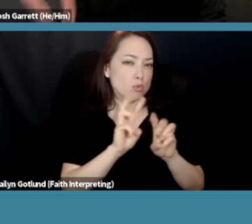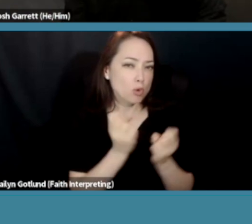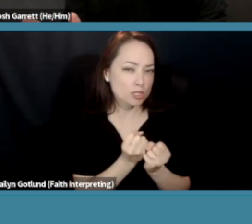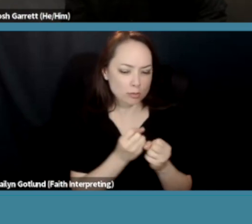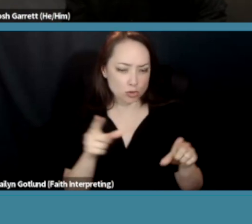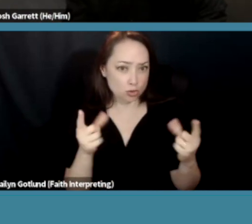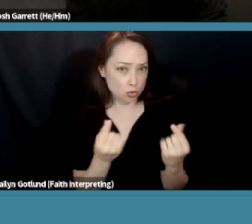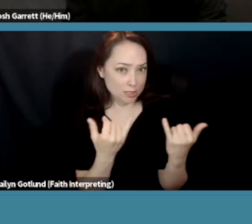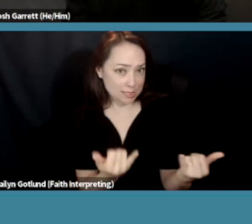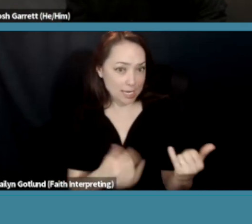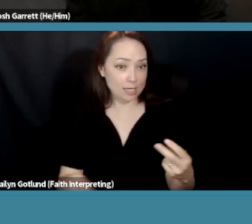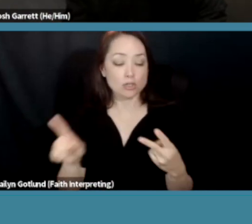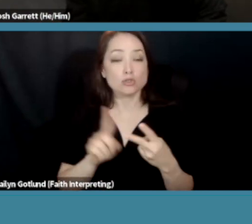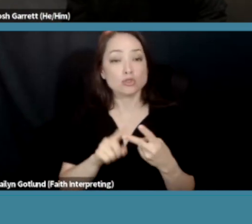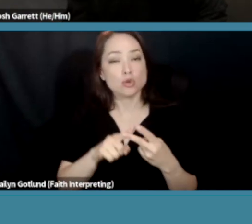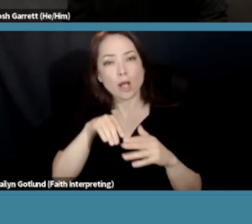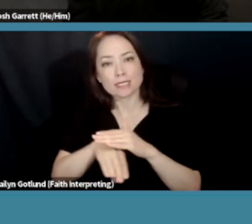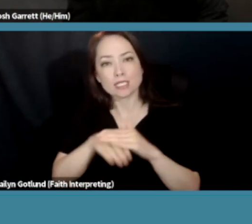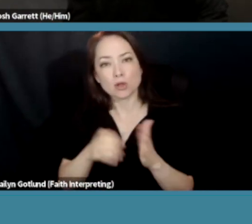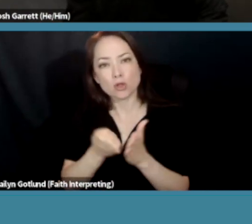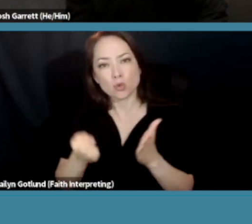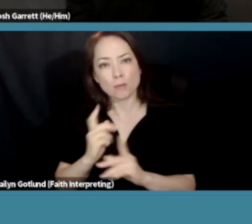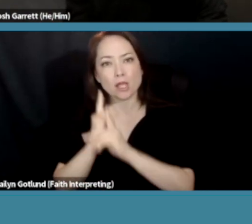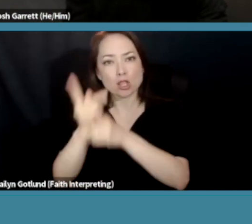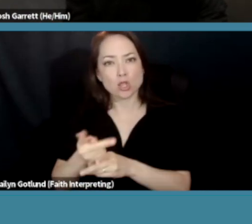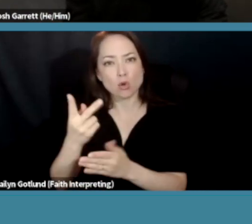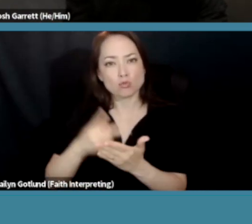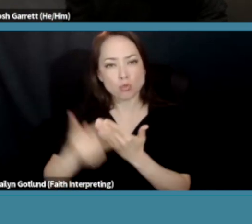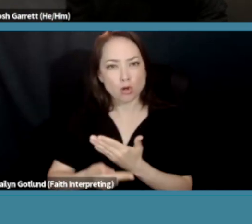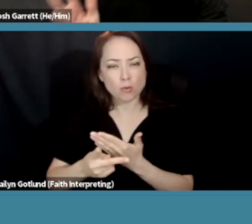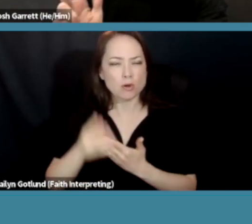Two, an accessible equipment loan program, which you'll hear more about momentarily.